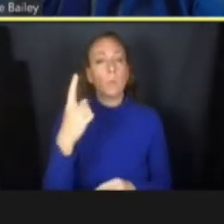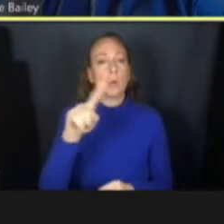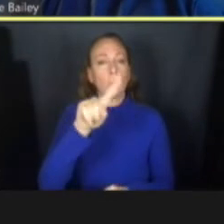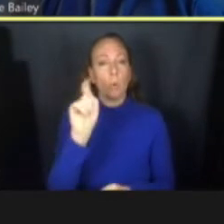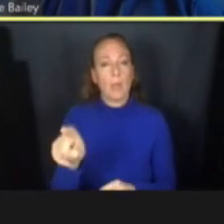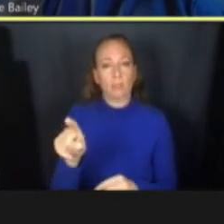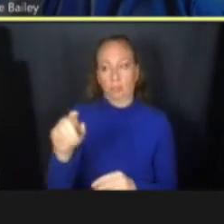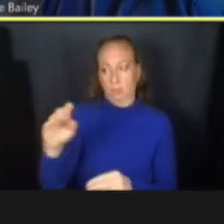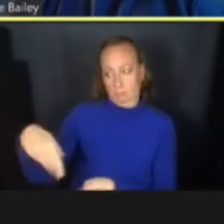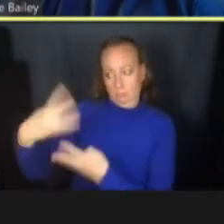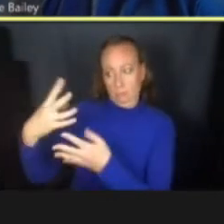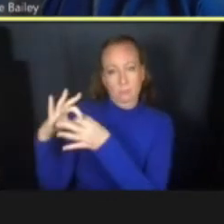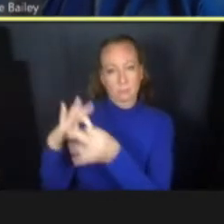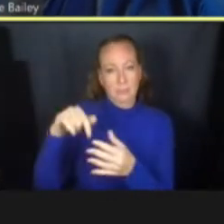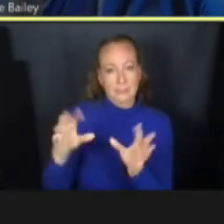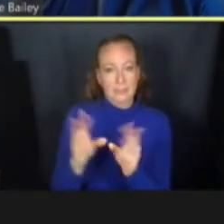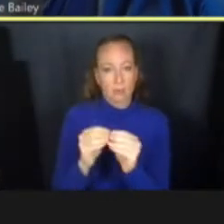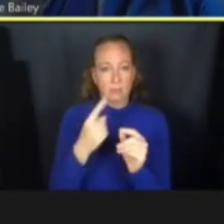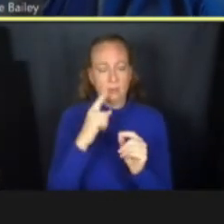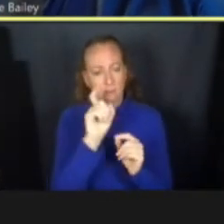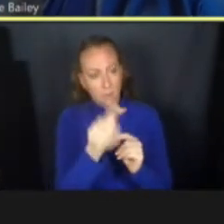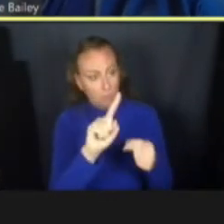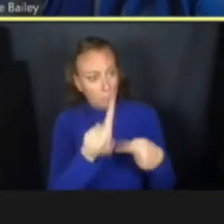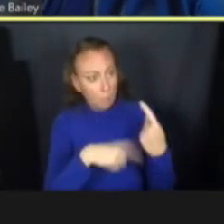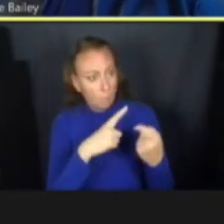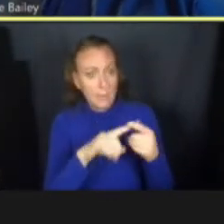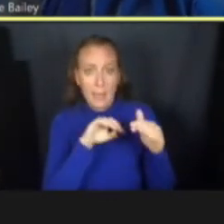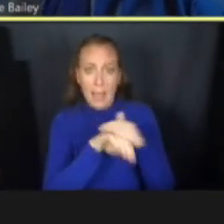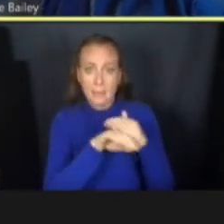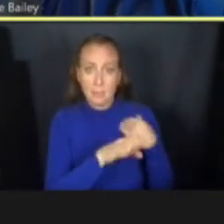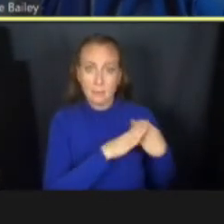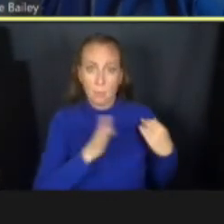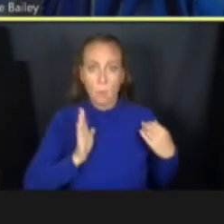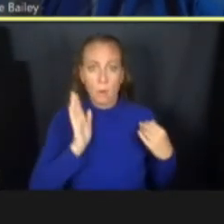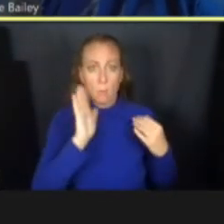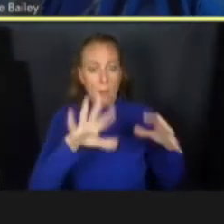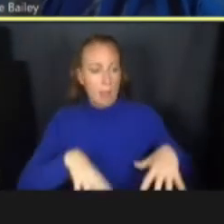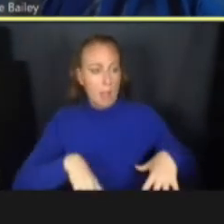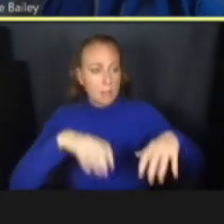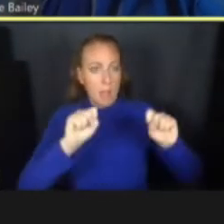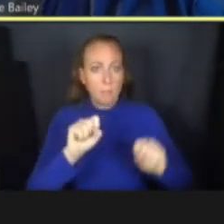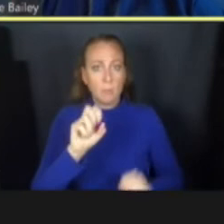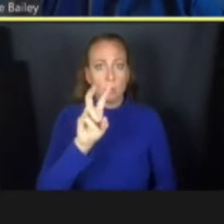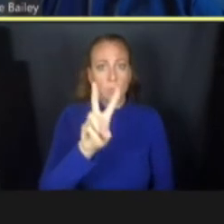is well, when is the access group board gonna adopt 2.2 or 2.1 or WCAG 3?